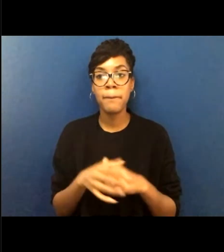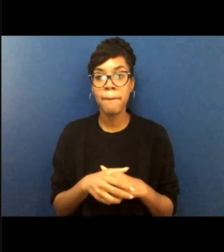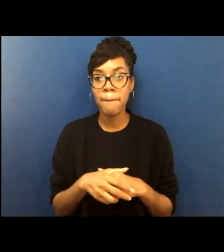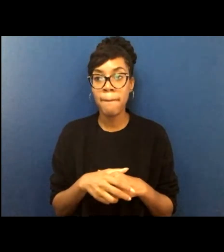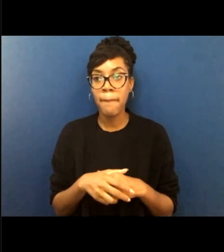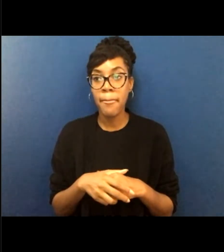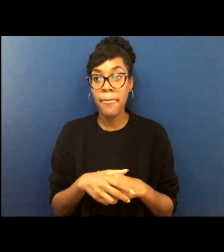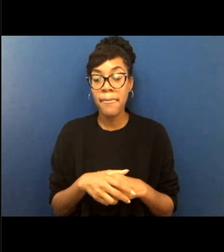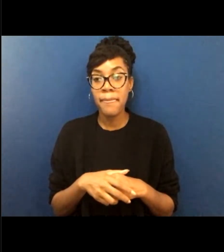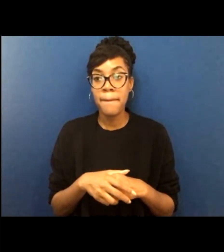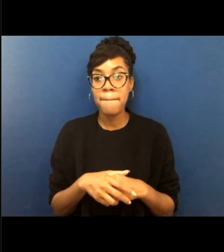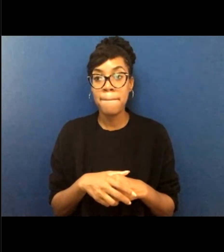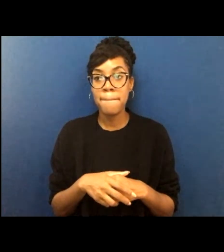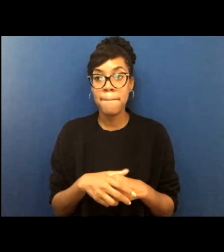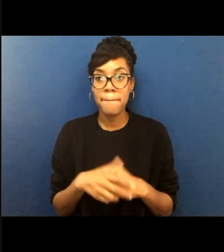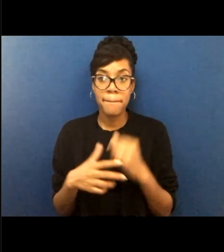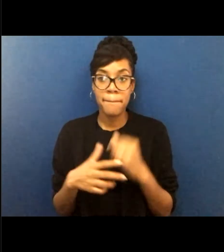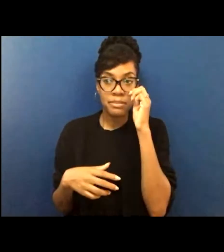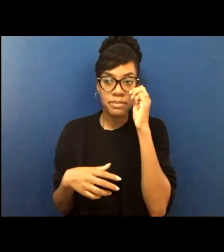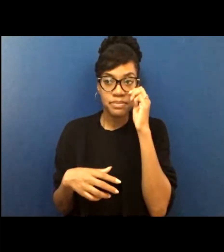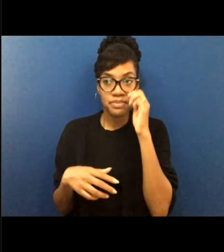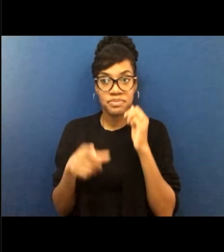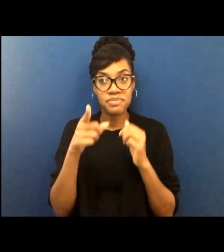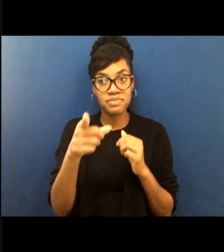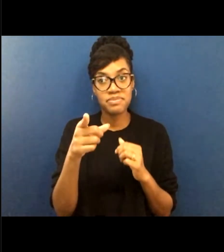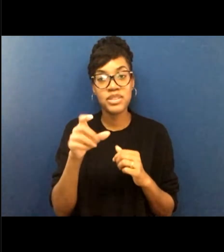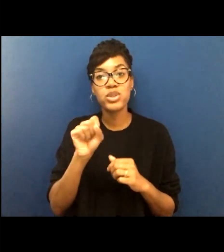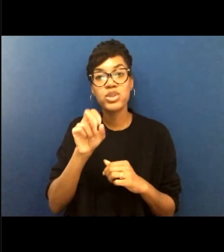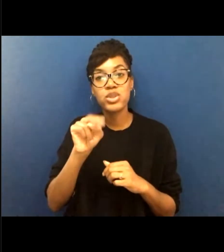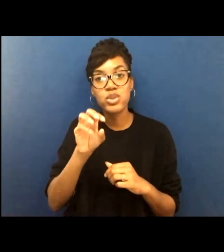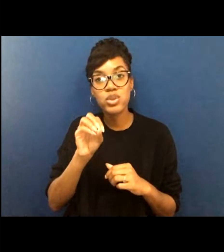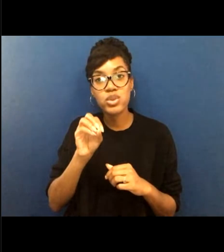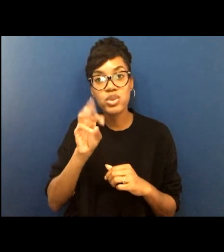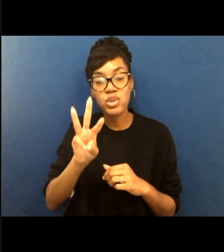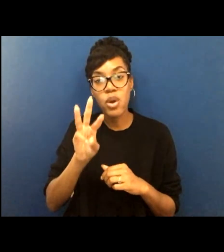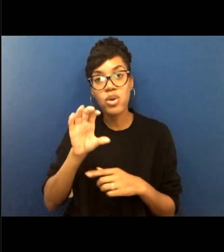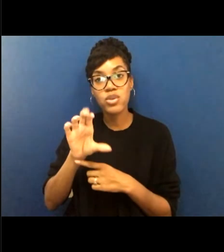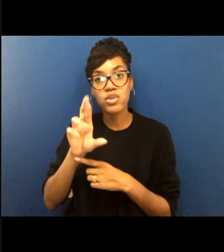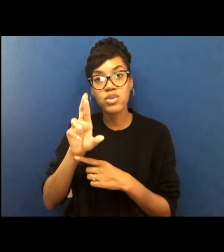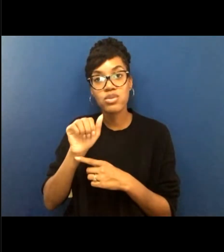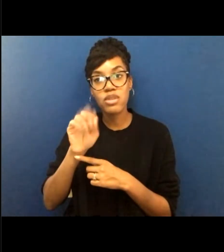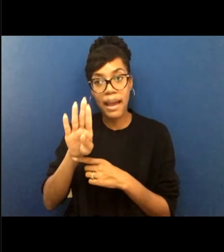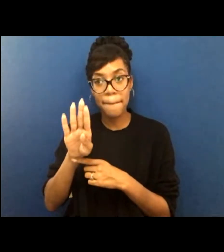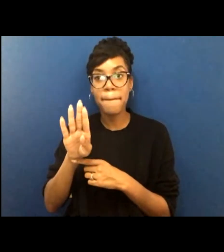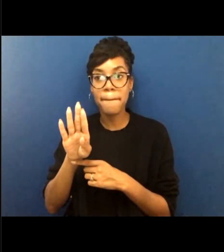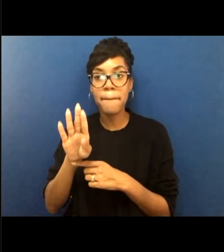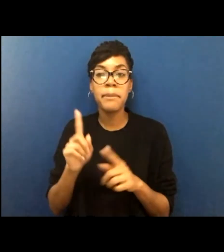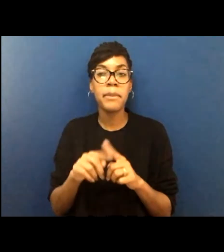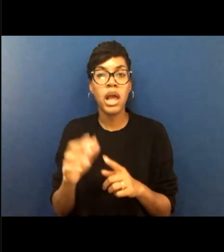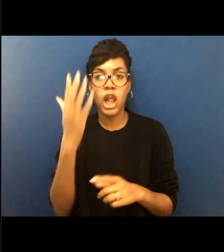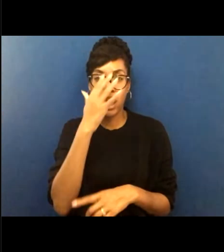So this one here, is actually a snow crab, not a Tanner crab, but they look very similar.